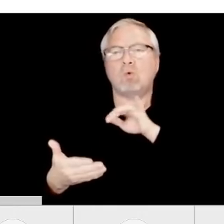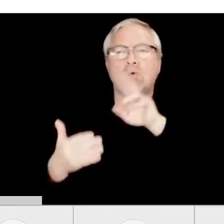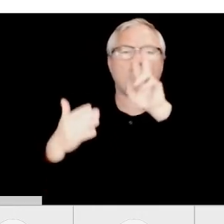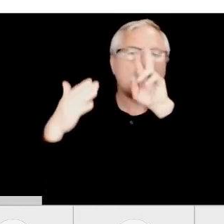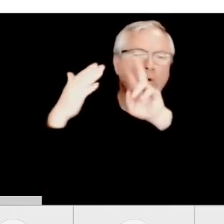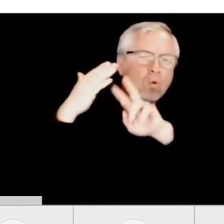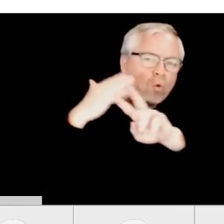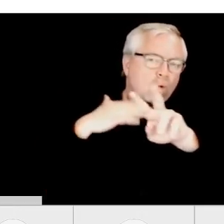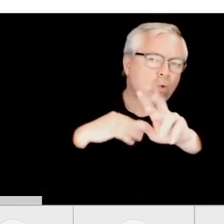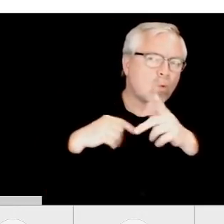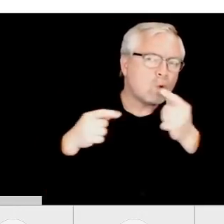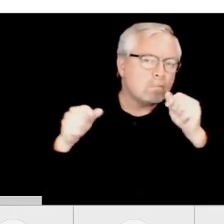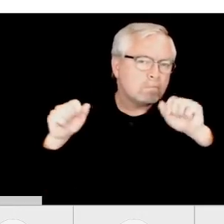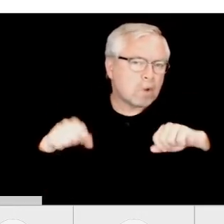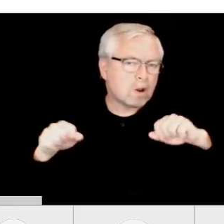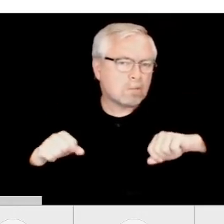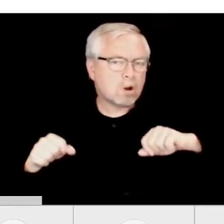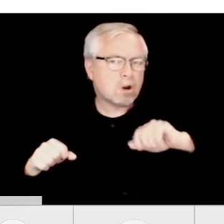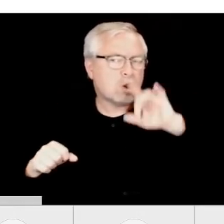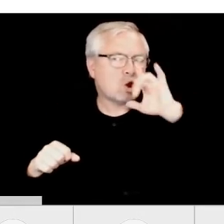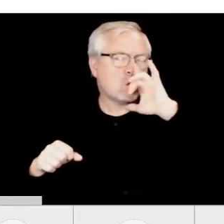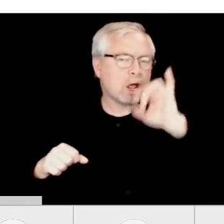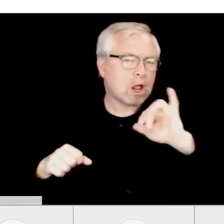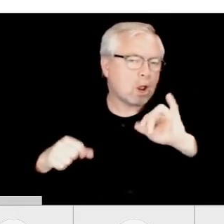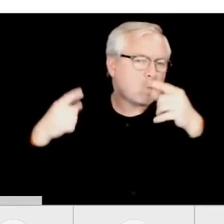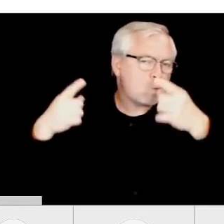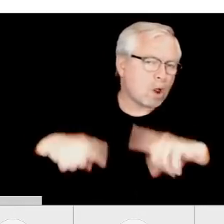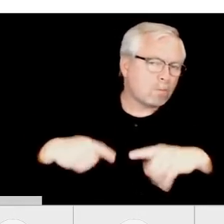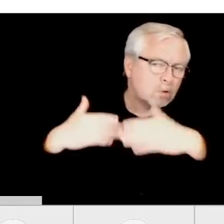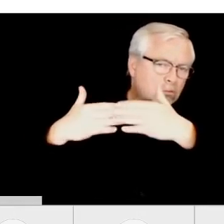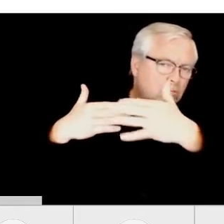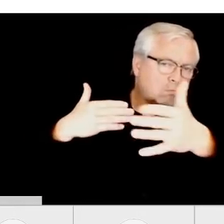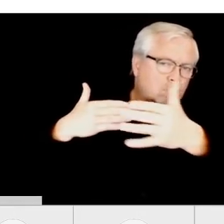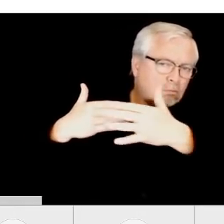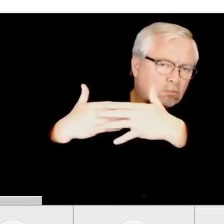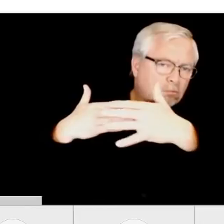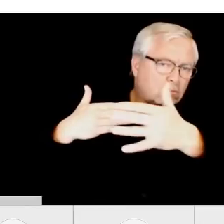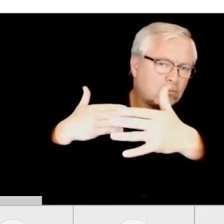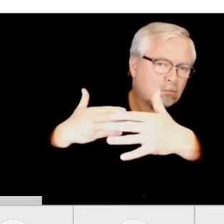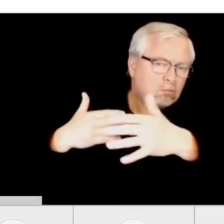given a set of assumptions about disease dynamics.